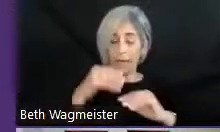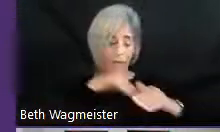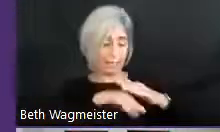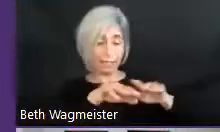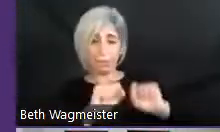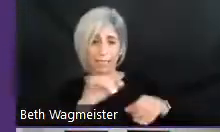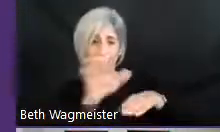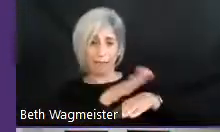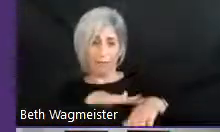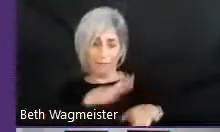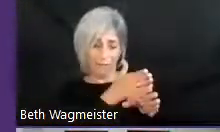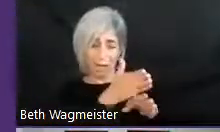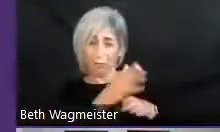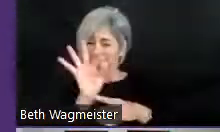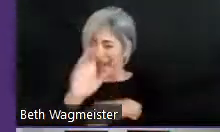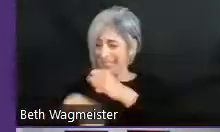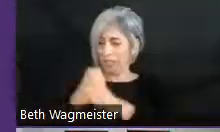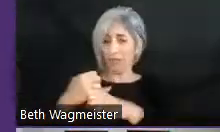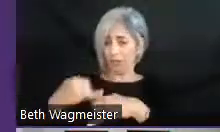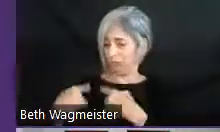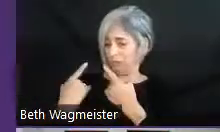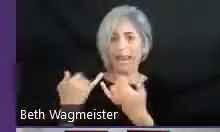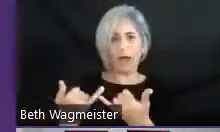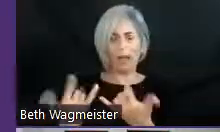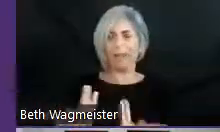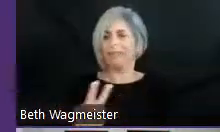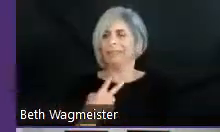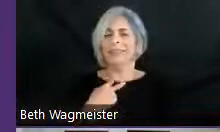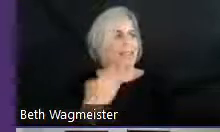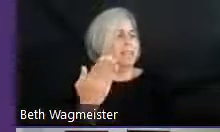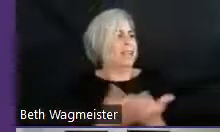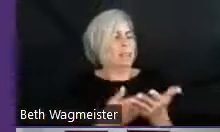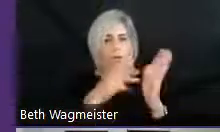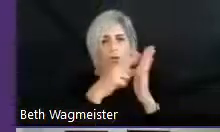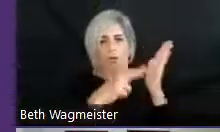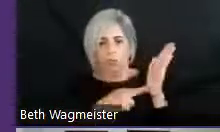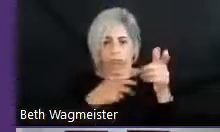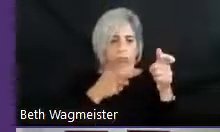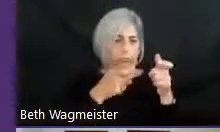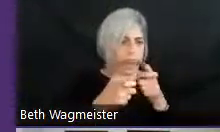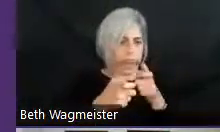about nine years. And I get so hung up on some of the regulatory and compliance and